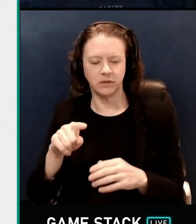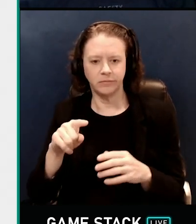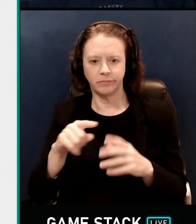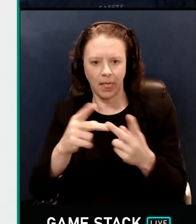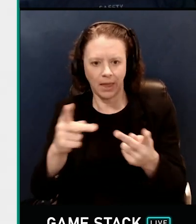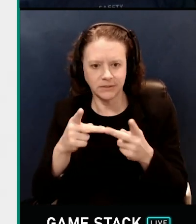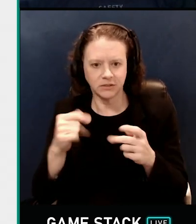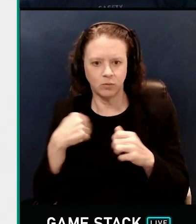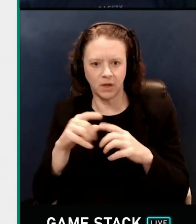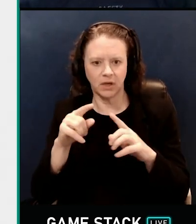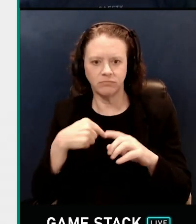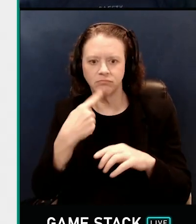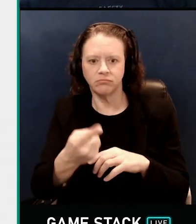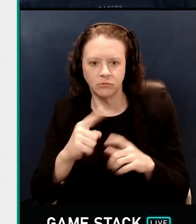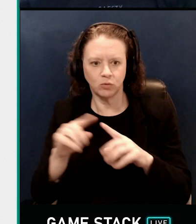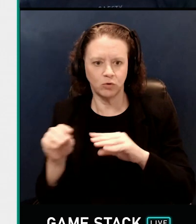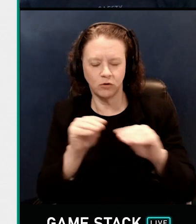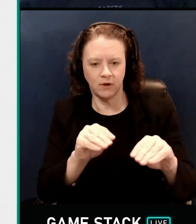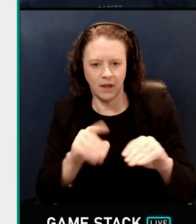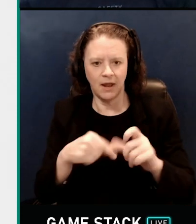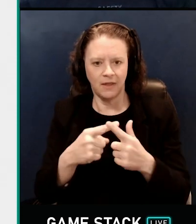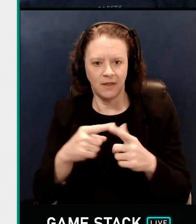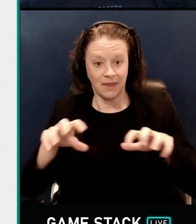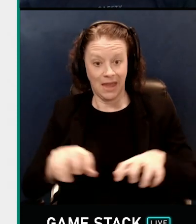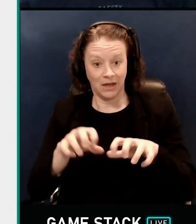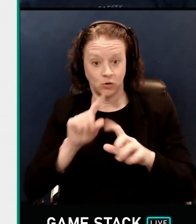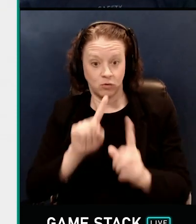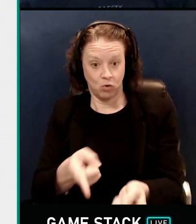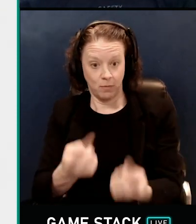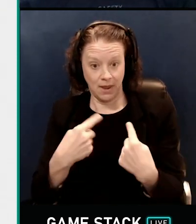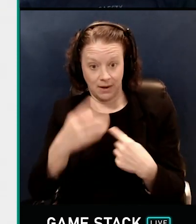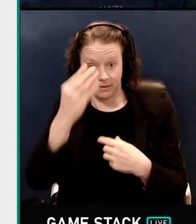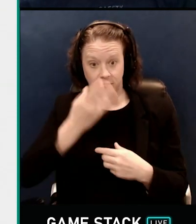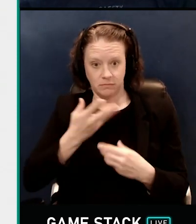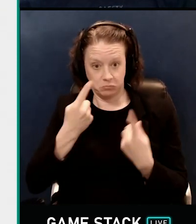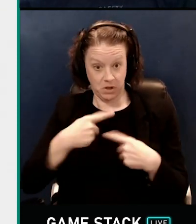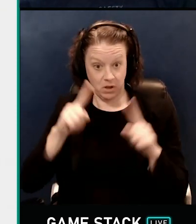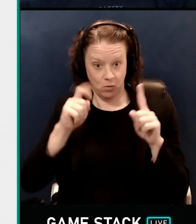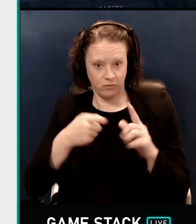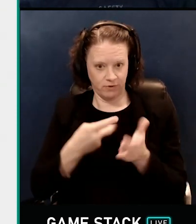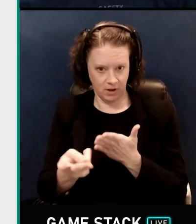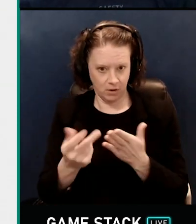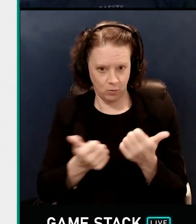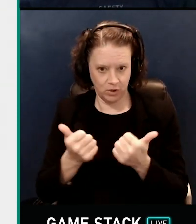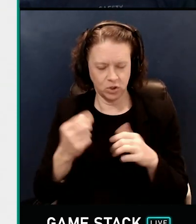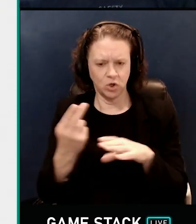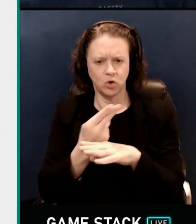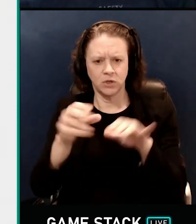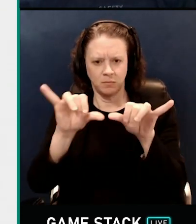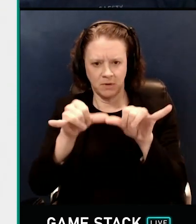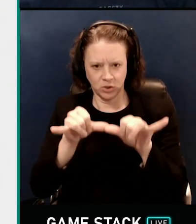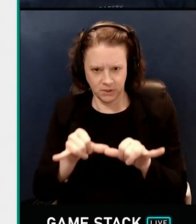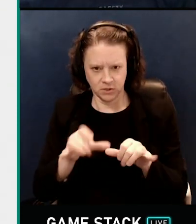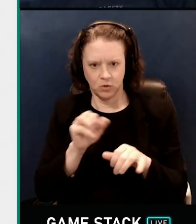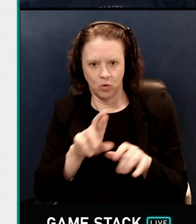The actions can report back if they worked or not using some sort of telemetry event or another type of validation,